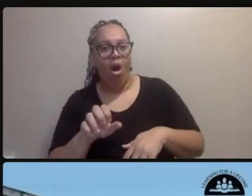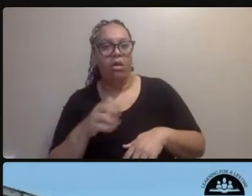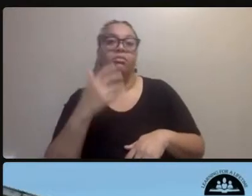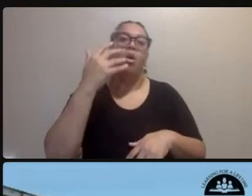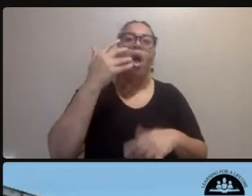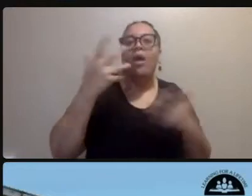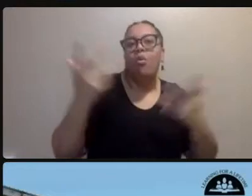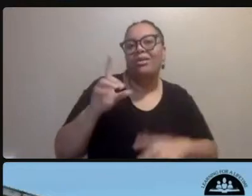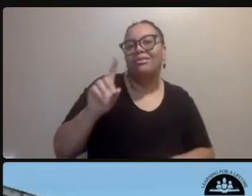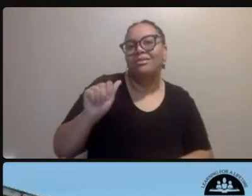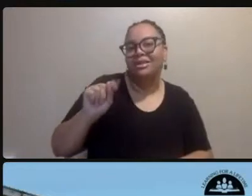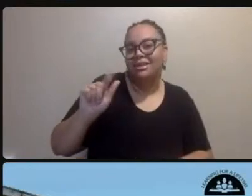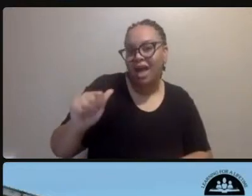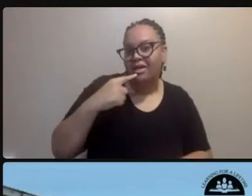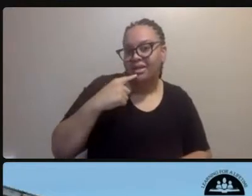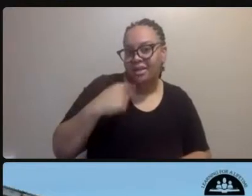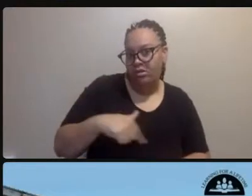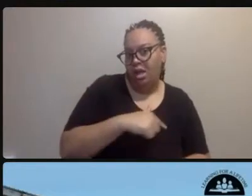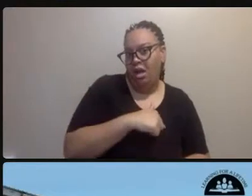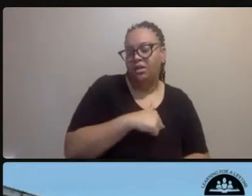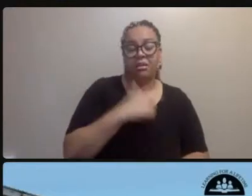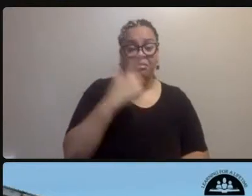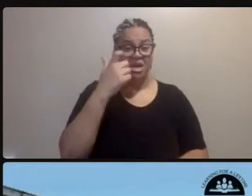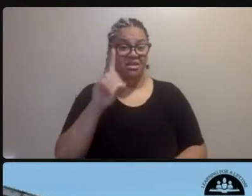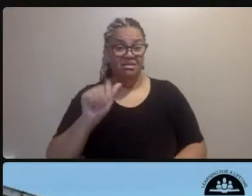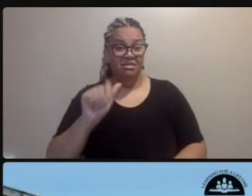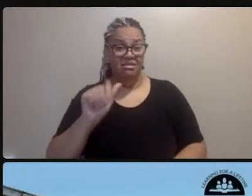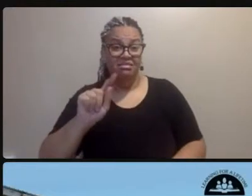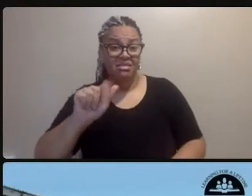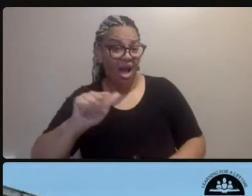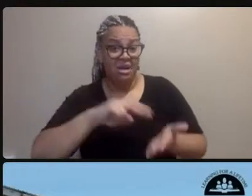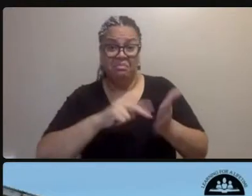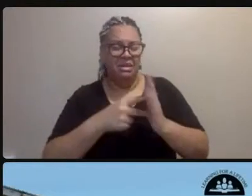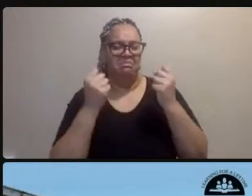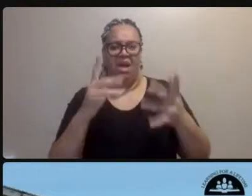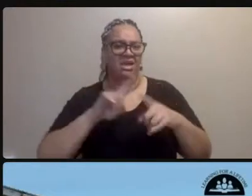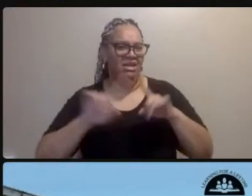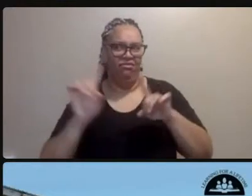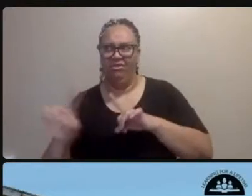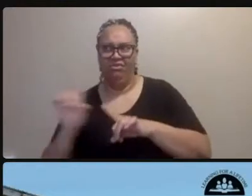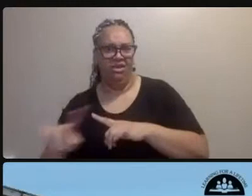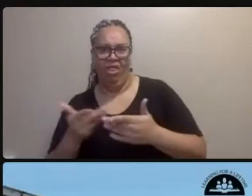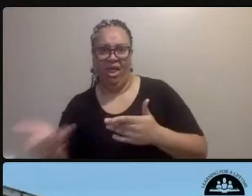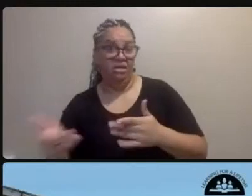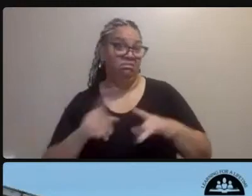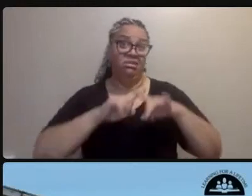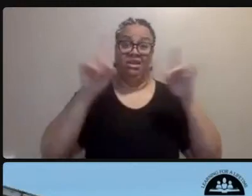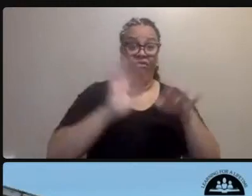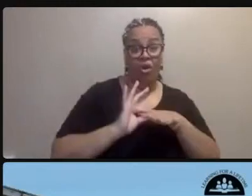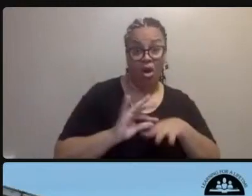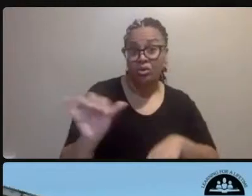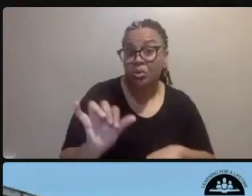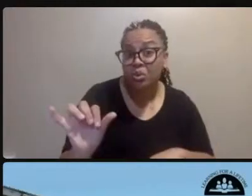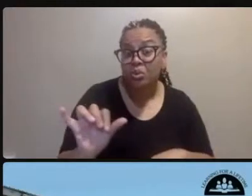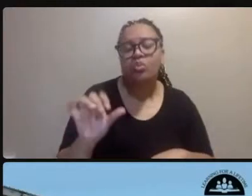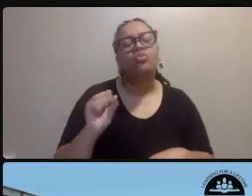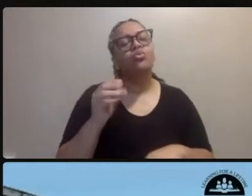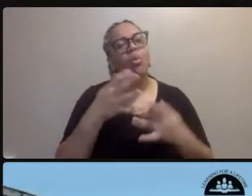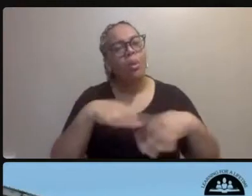UNDERSTAND WHAT THE DATA IS. WHAT IS THE DEFINITION OF WHAT IT IS THAT THE DATA IS TELLING